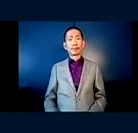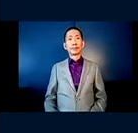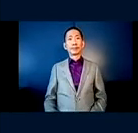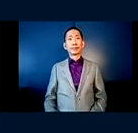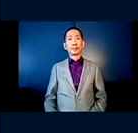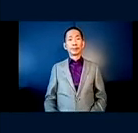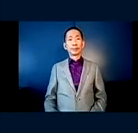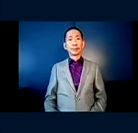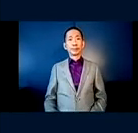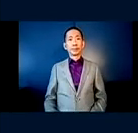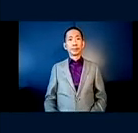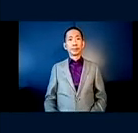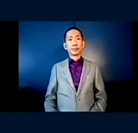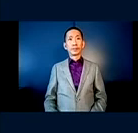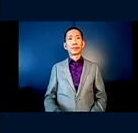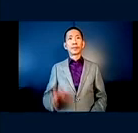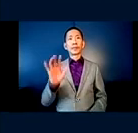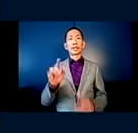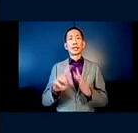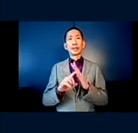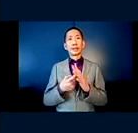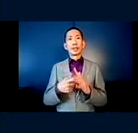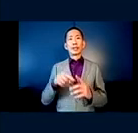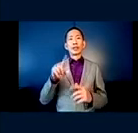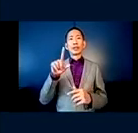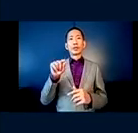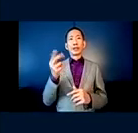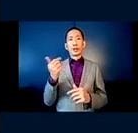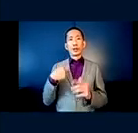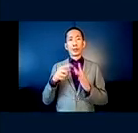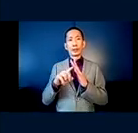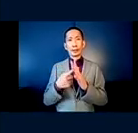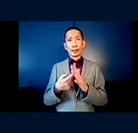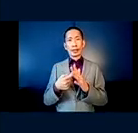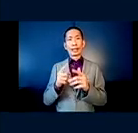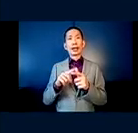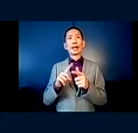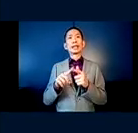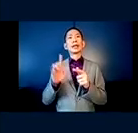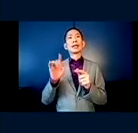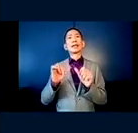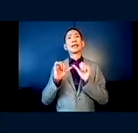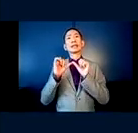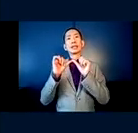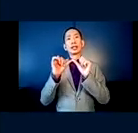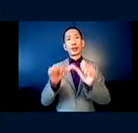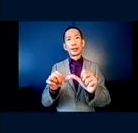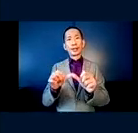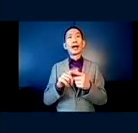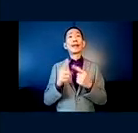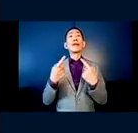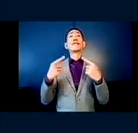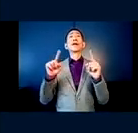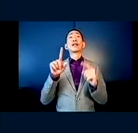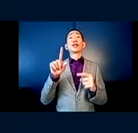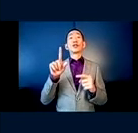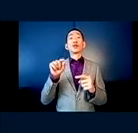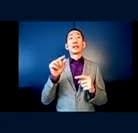NEXT SLIDE. THAT'S THE BEGINNING, 2013 WE STARTED, THAT'S THE